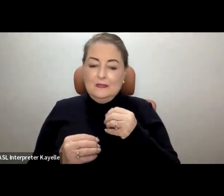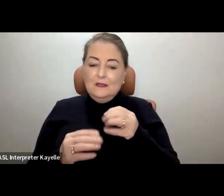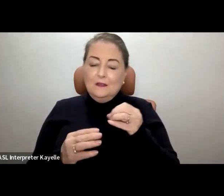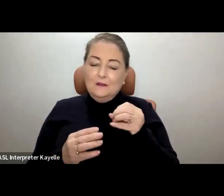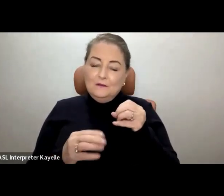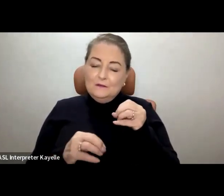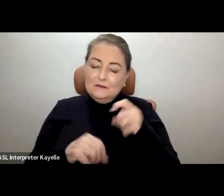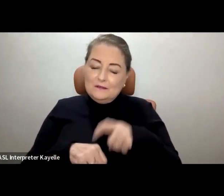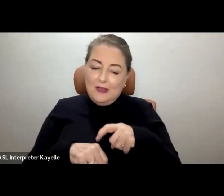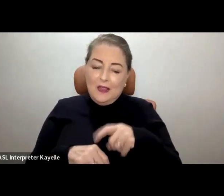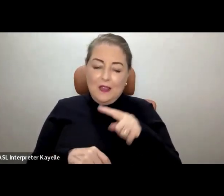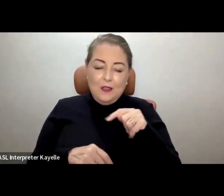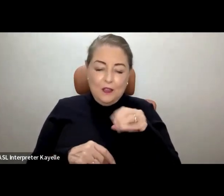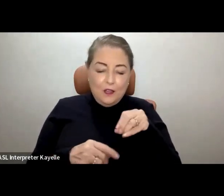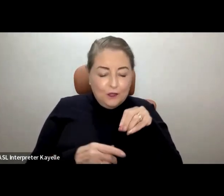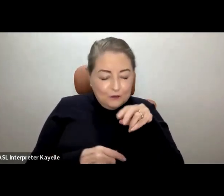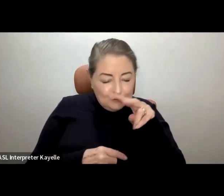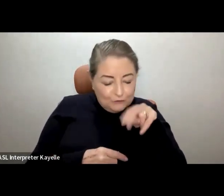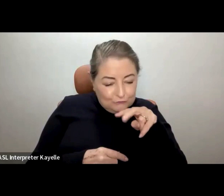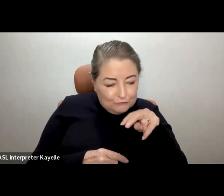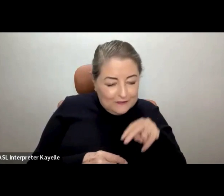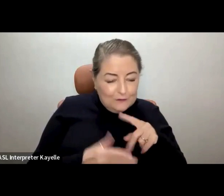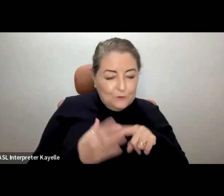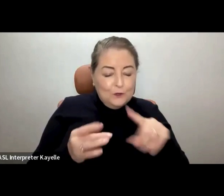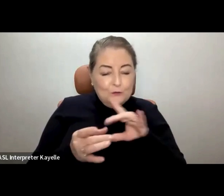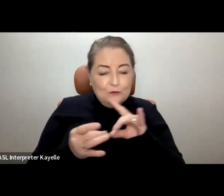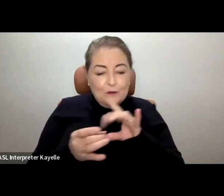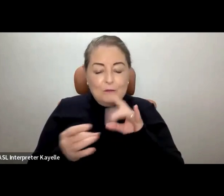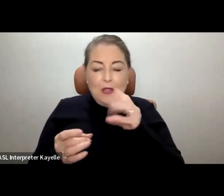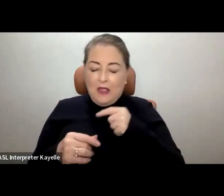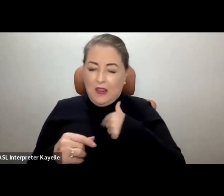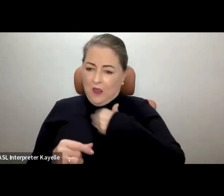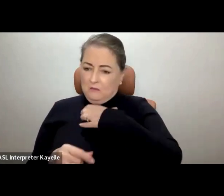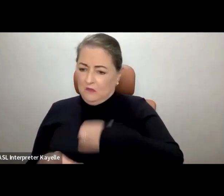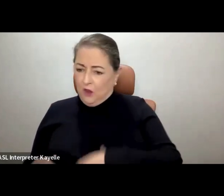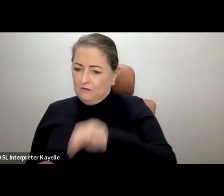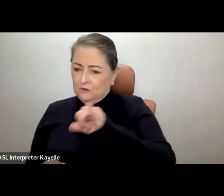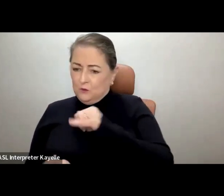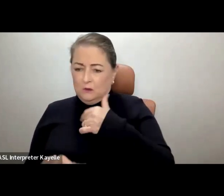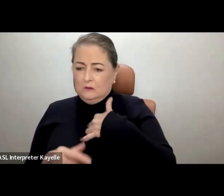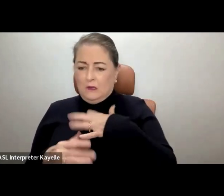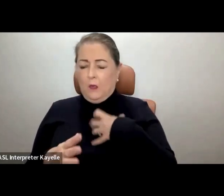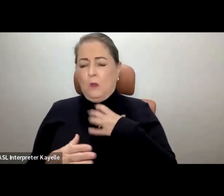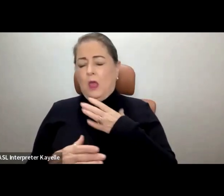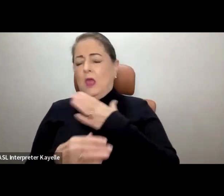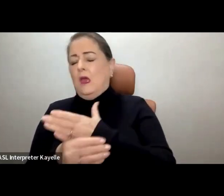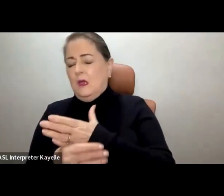to take a bite of food, I'm hungry for lunch, too. I don't want to disturb your lunches too much. We want one more film. I